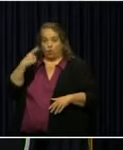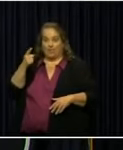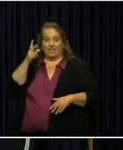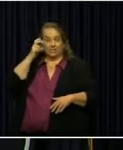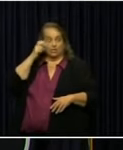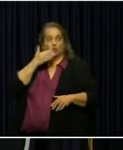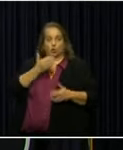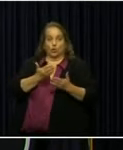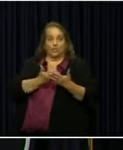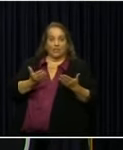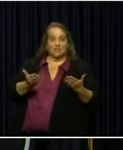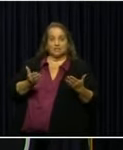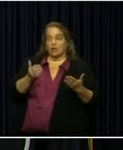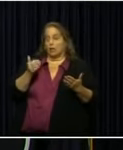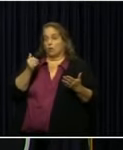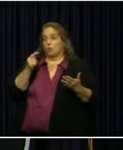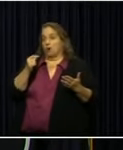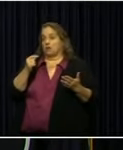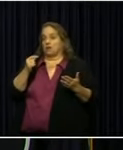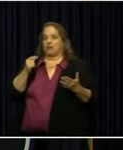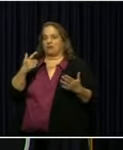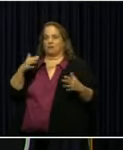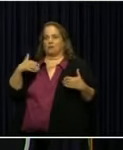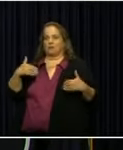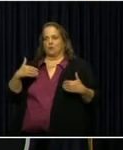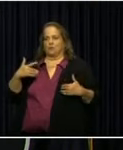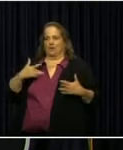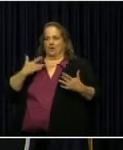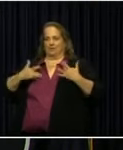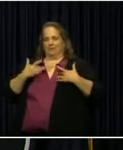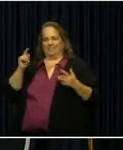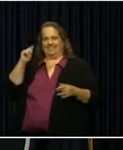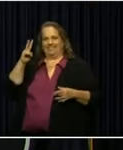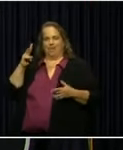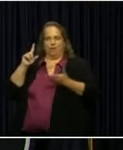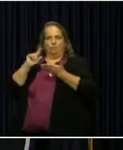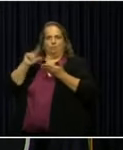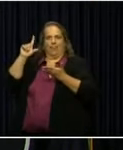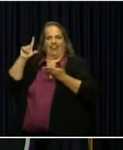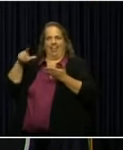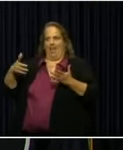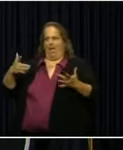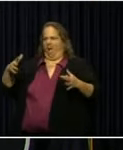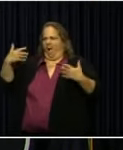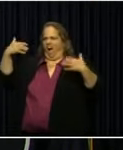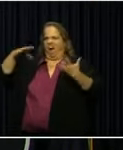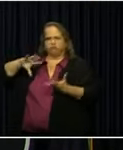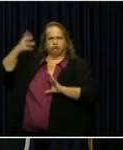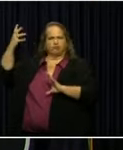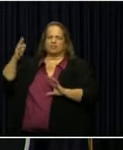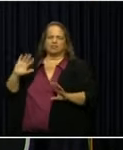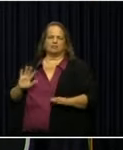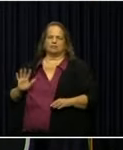SOMETHING WE CAN ALL AGREE ON. I THINK THIS COUNTRY HAS LEARNED THAT THE ABILITY TO